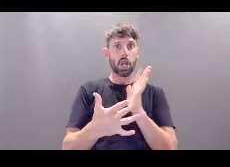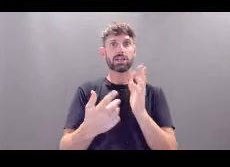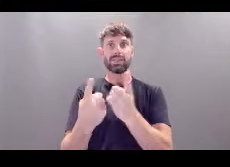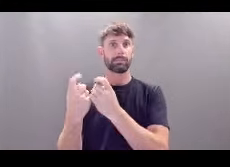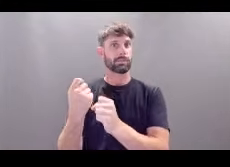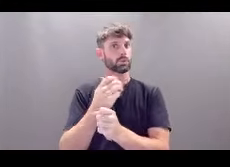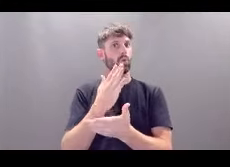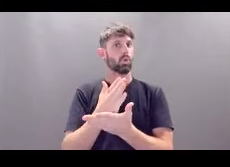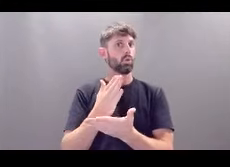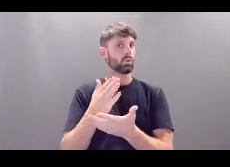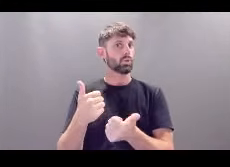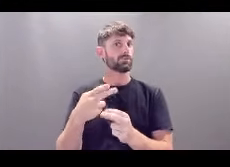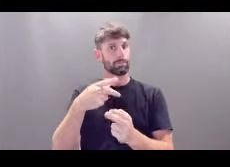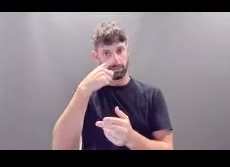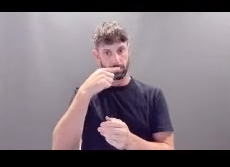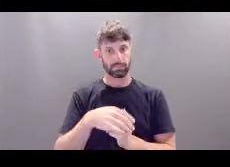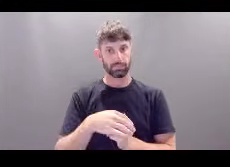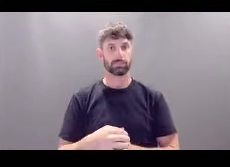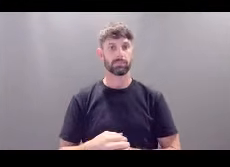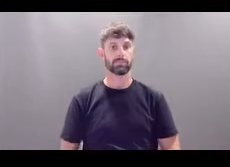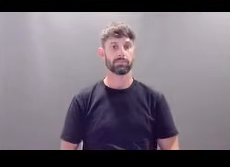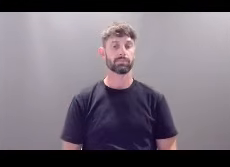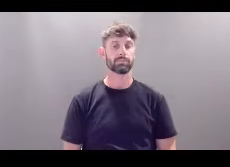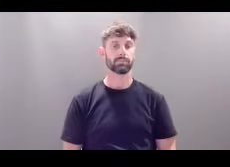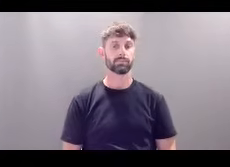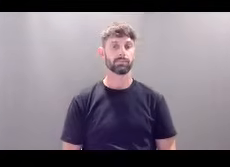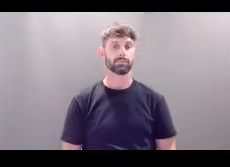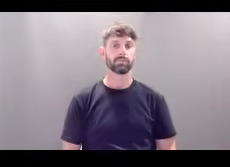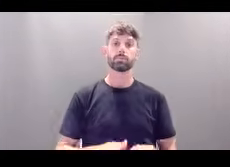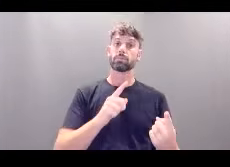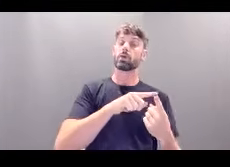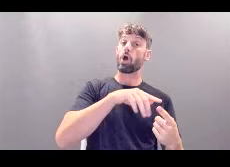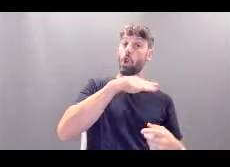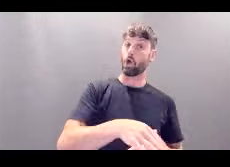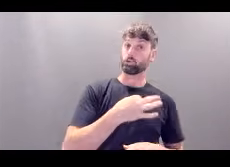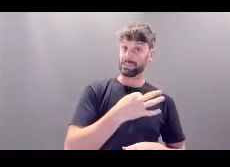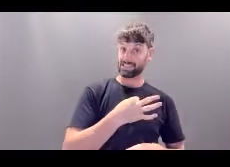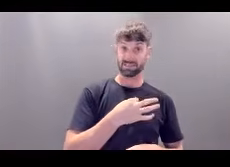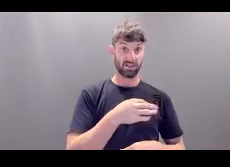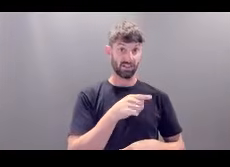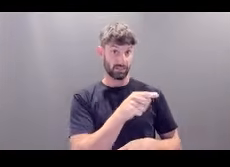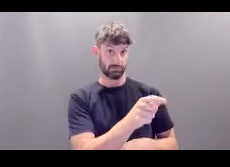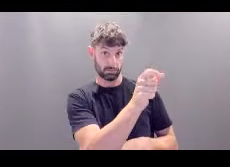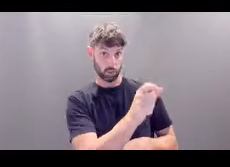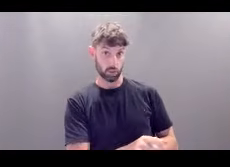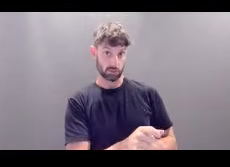Low risk AT products are products that can be chosen by the participant or their family, and they need very